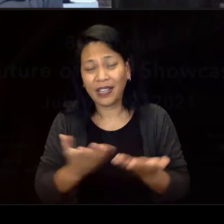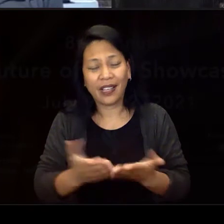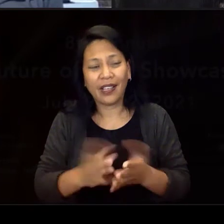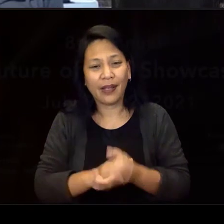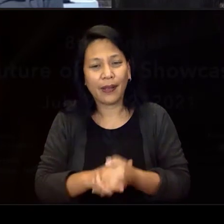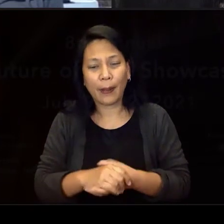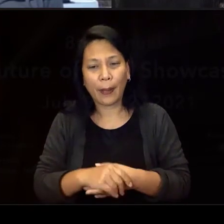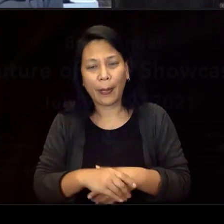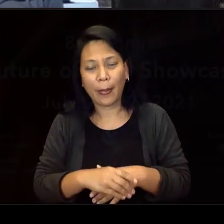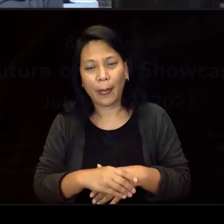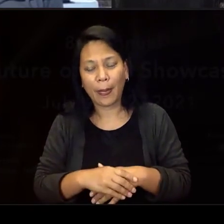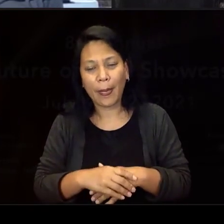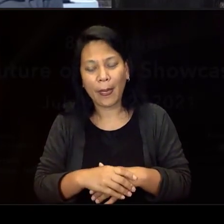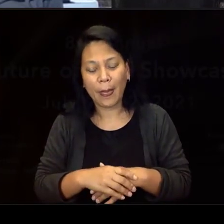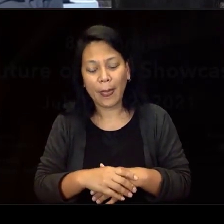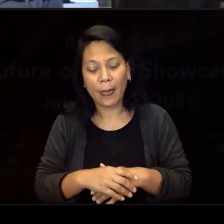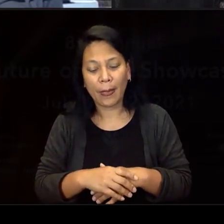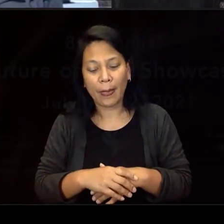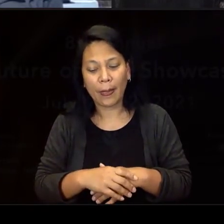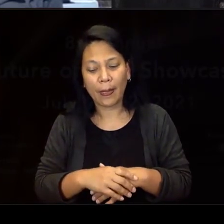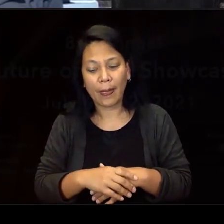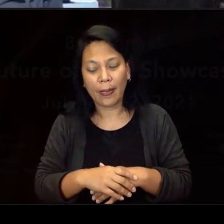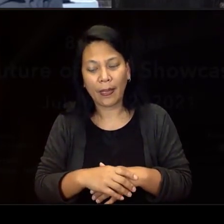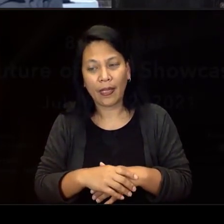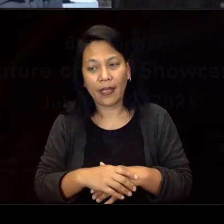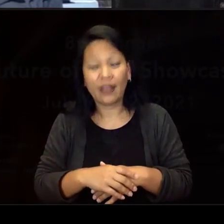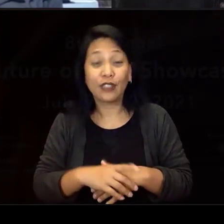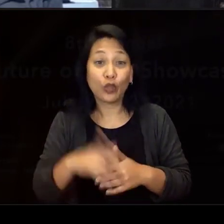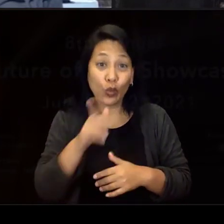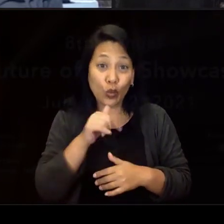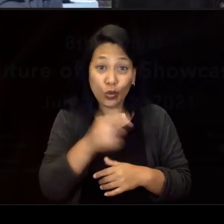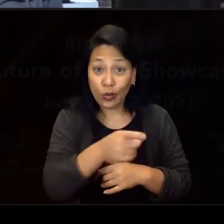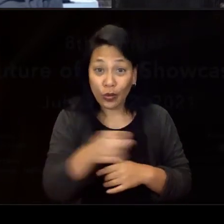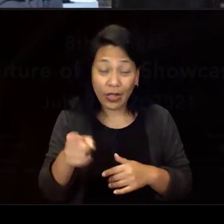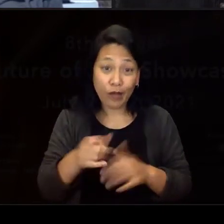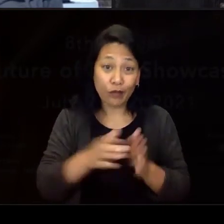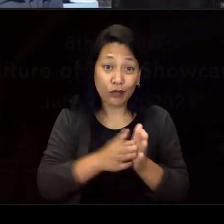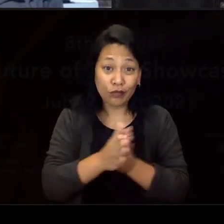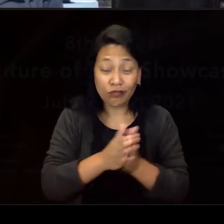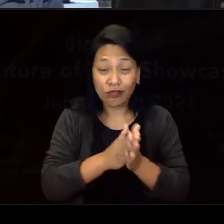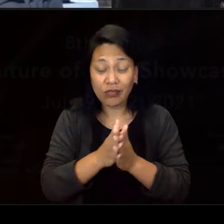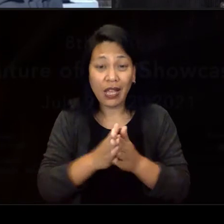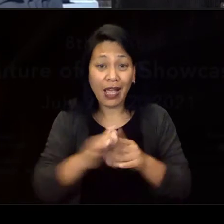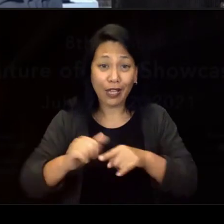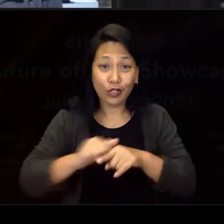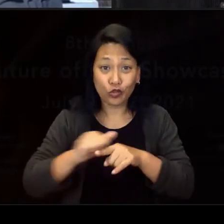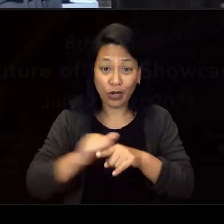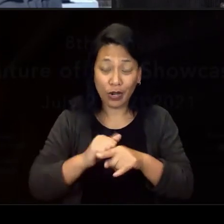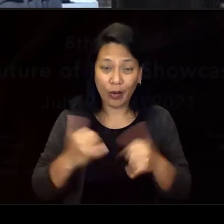I like people who are training to be more open because I just would love everyone to have it.